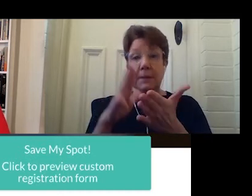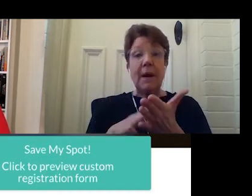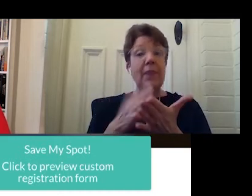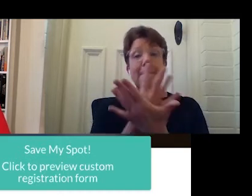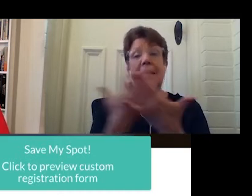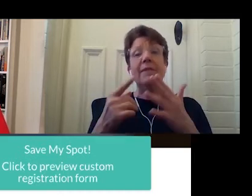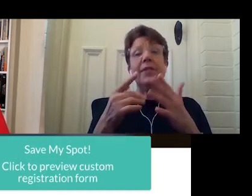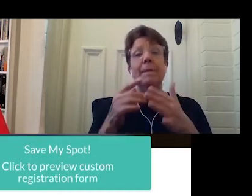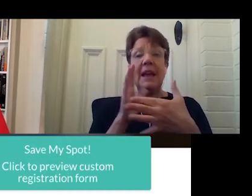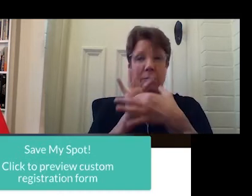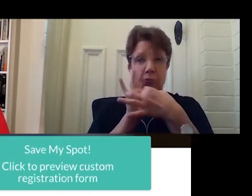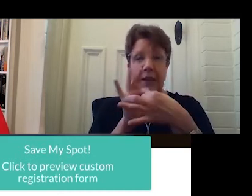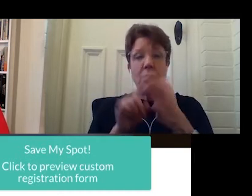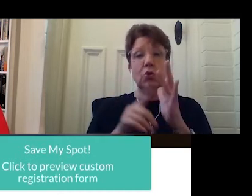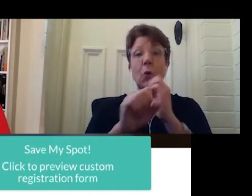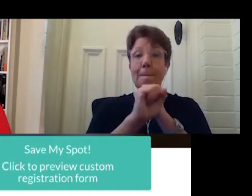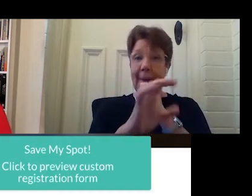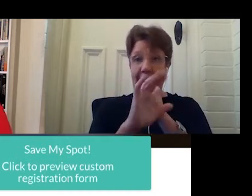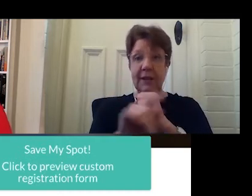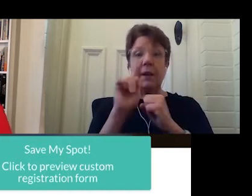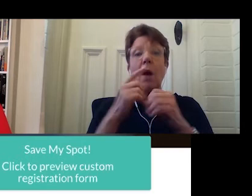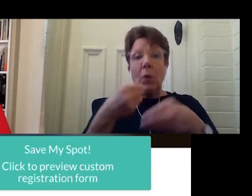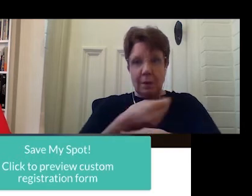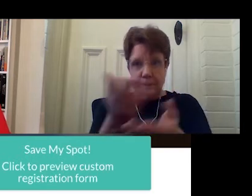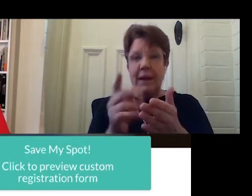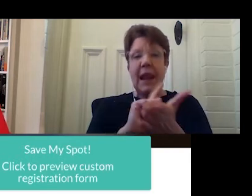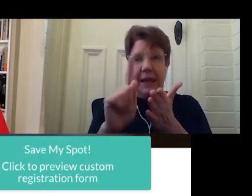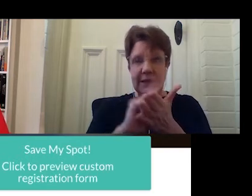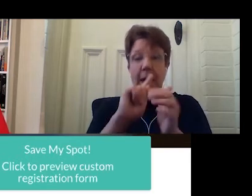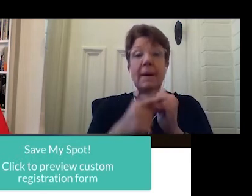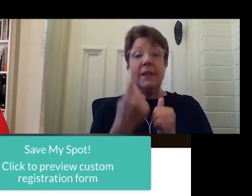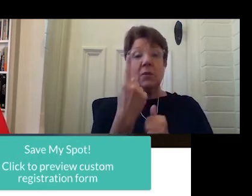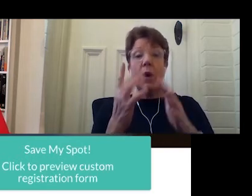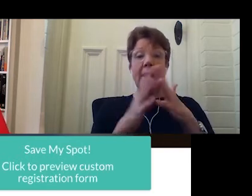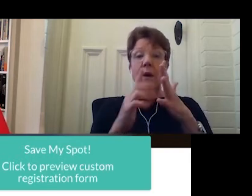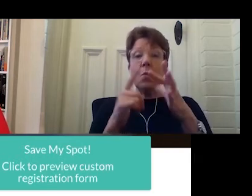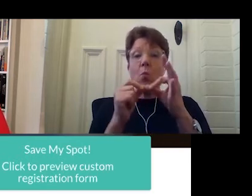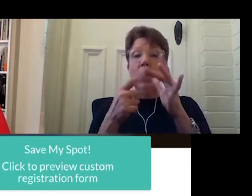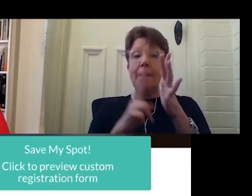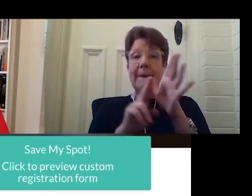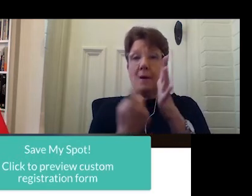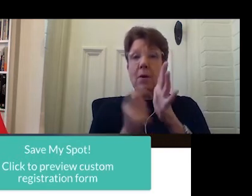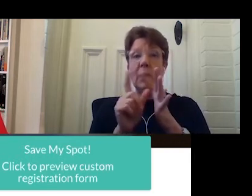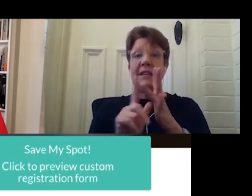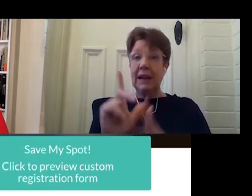webinar we did last year and it is still current. So I highly recommend